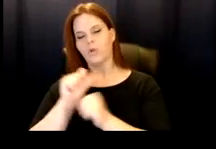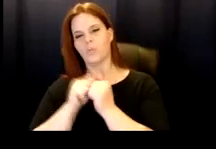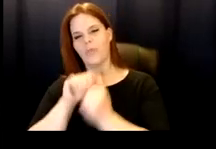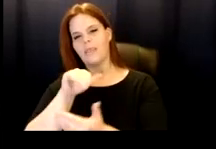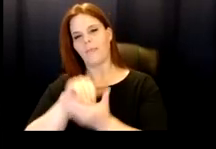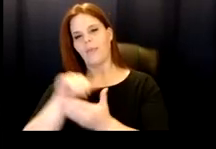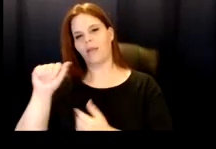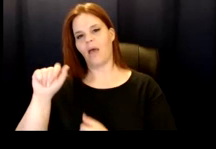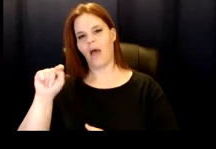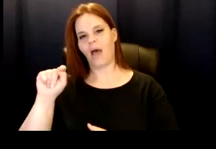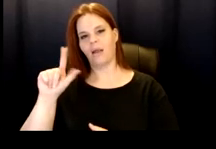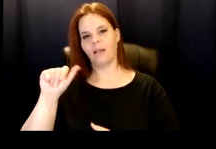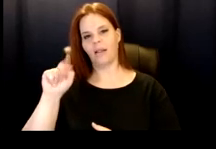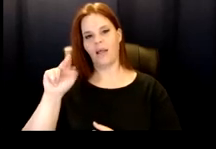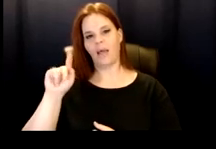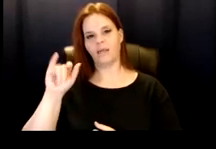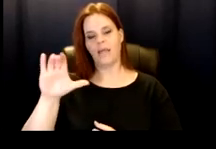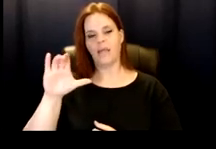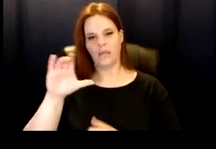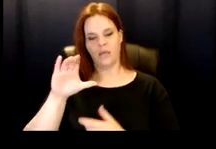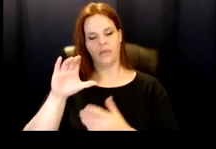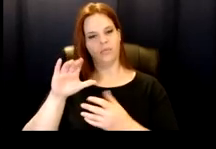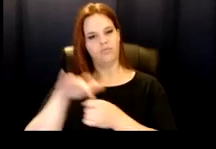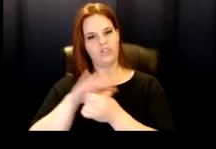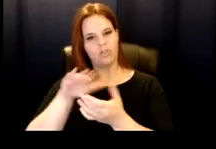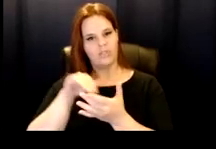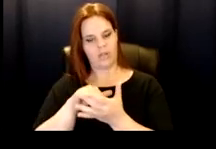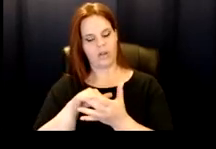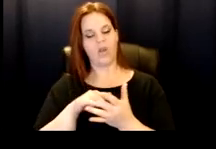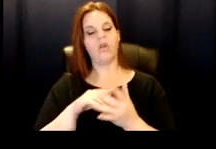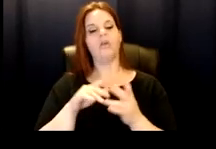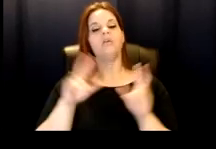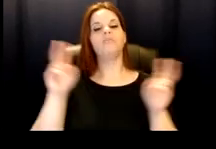today called, The road to work: Youth with disabilities and their views on employment